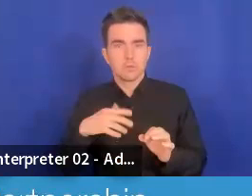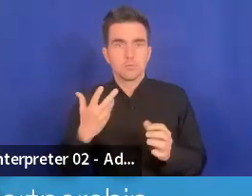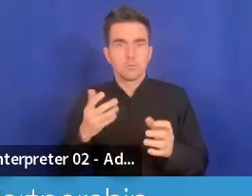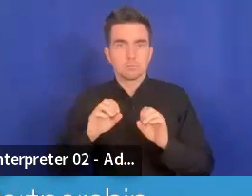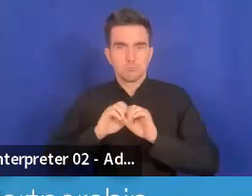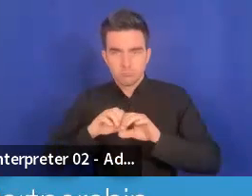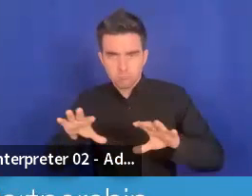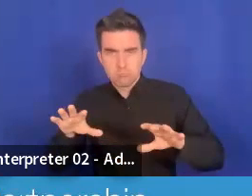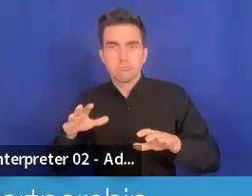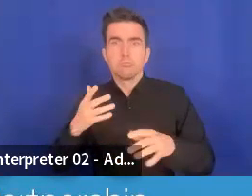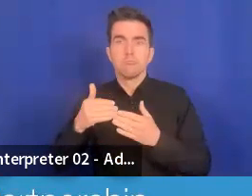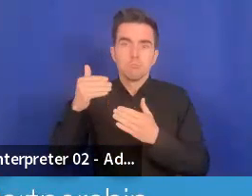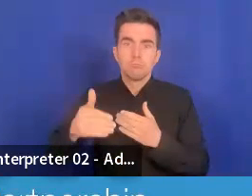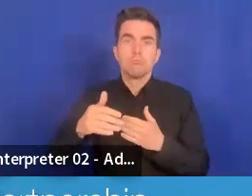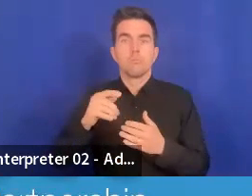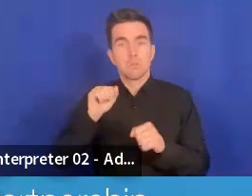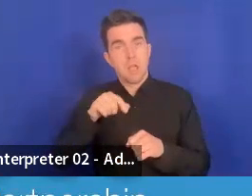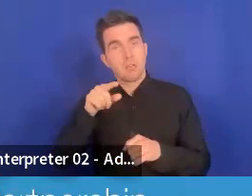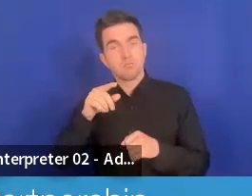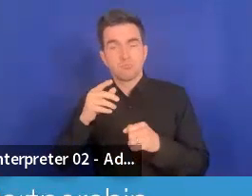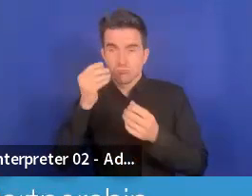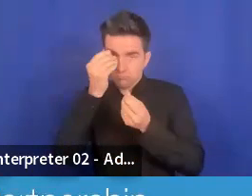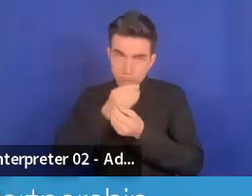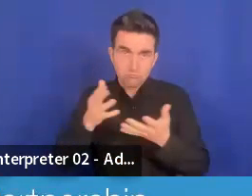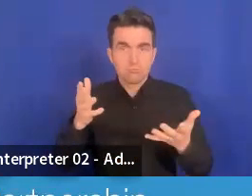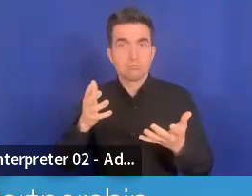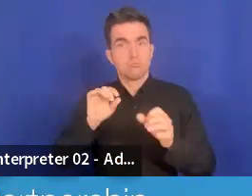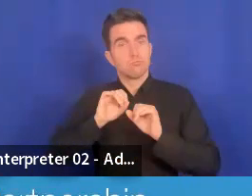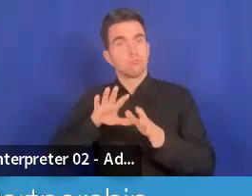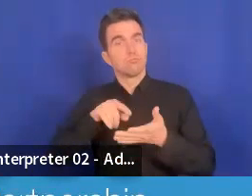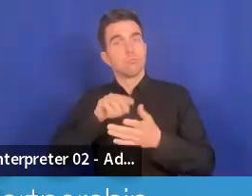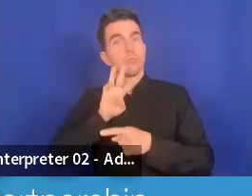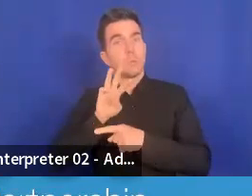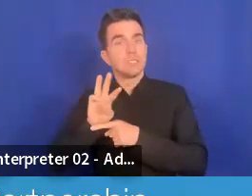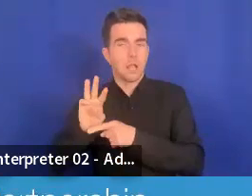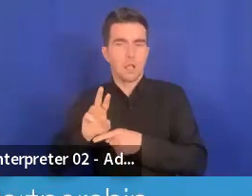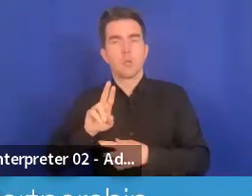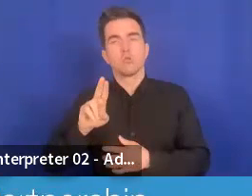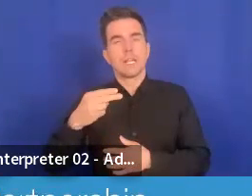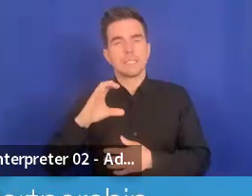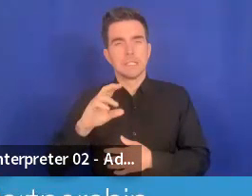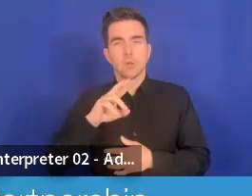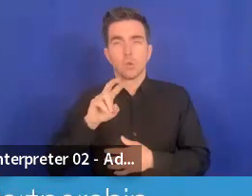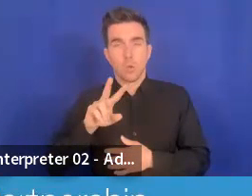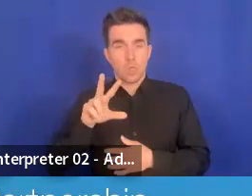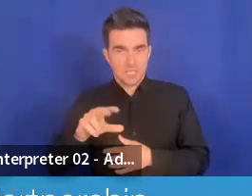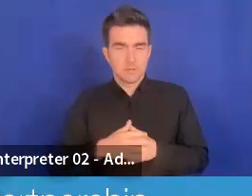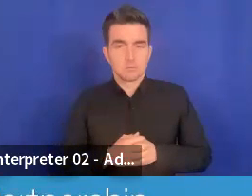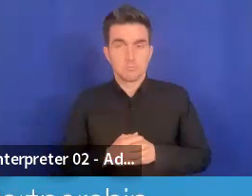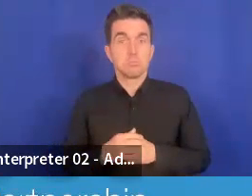If we receive additional information about what the process will be on the floor, in